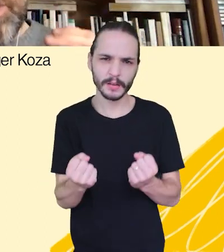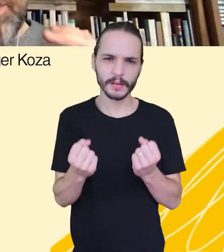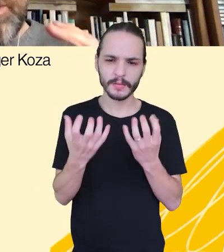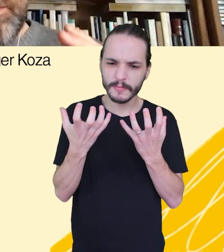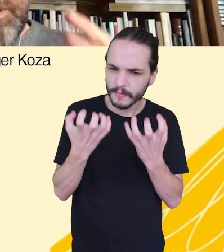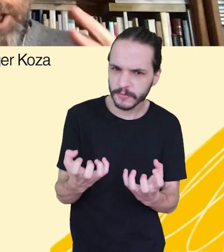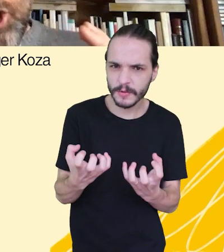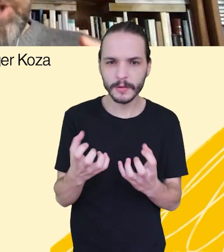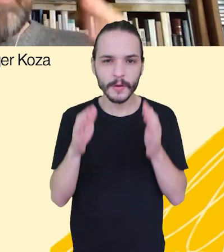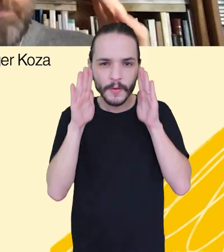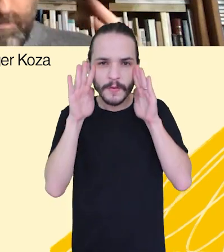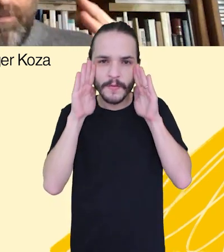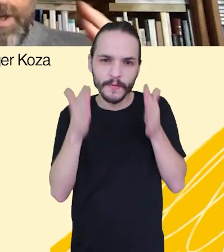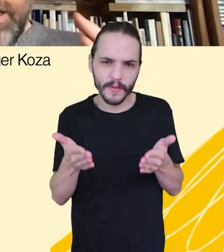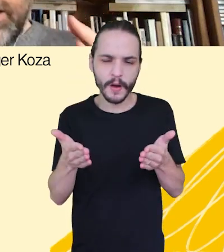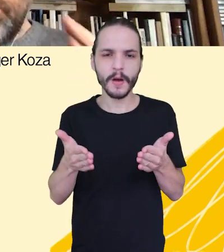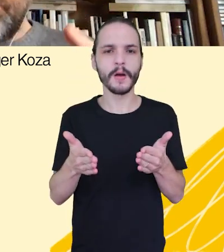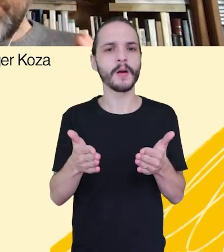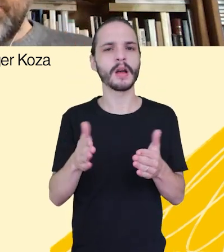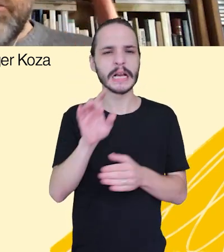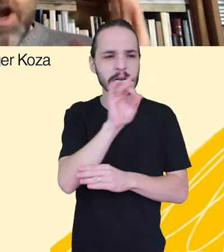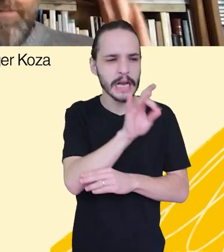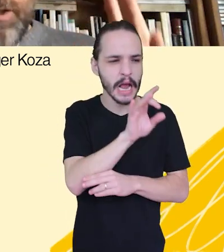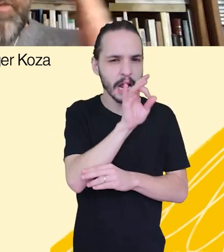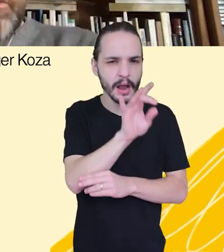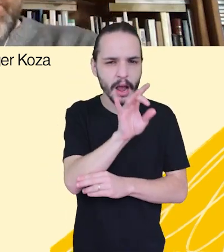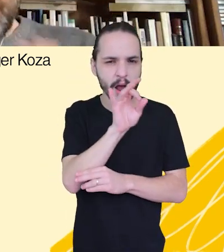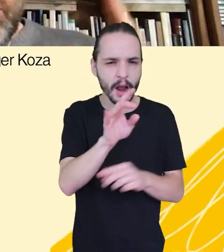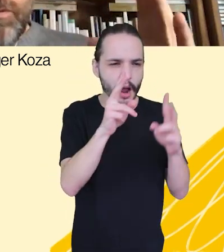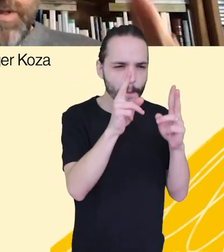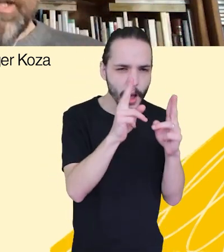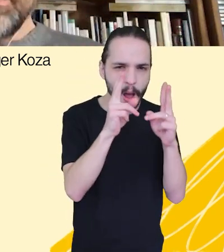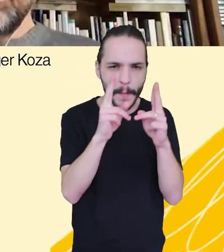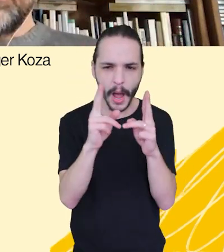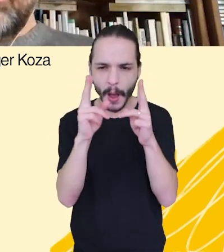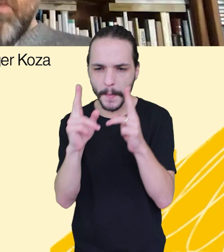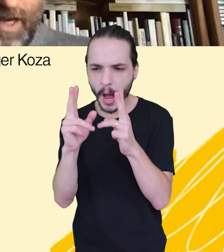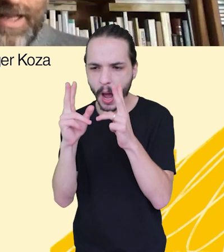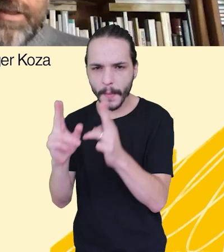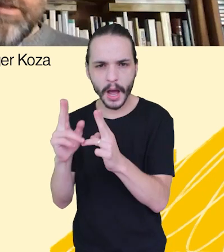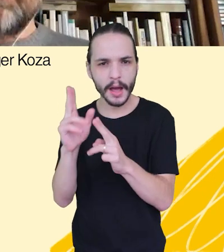towards each fragment of the film. On one hand.